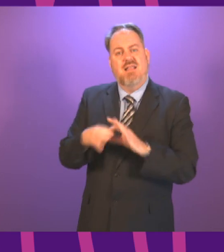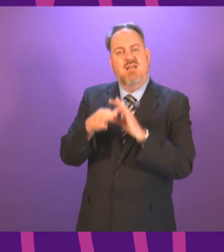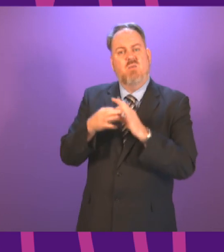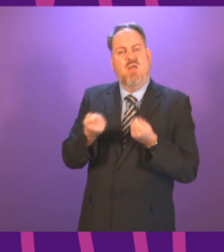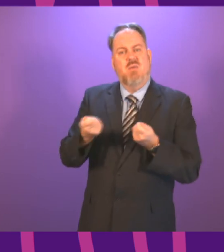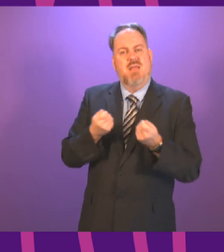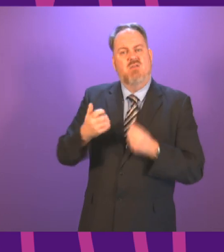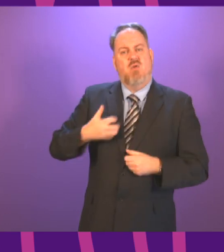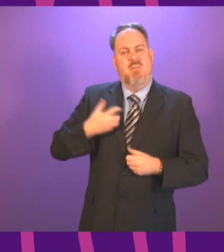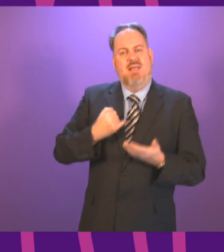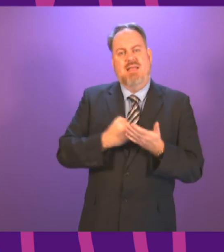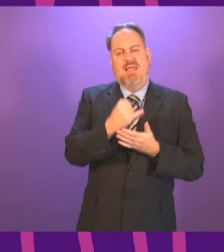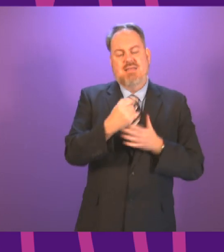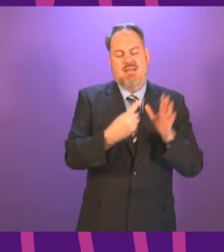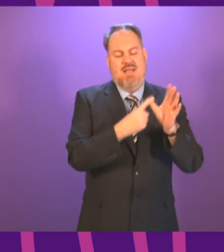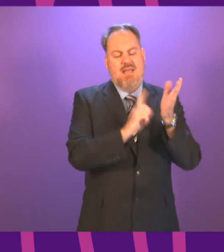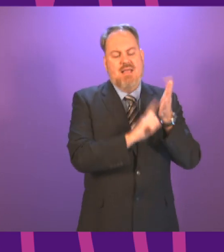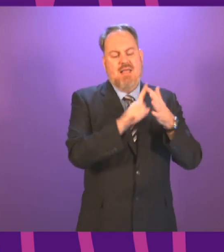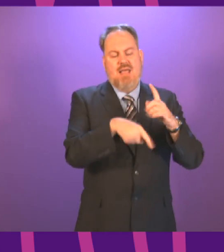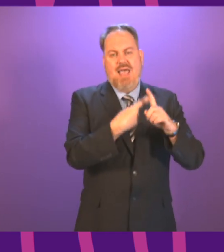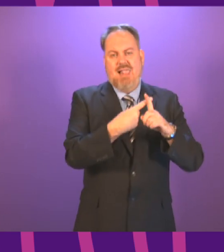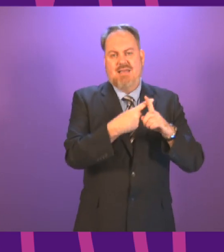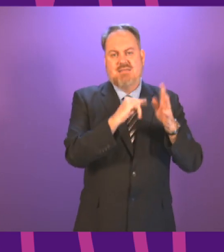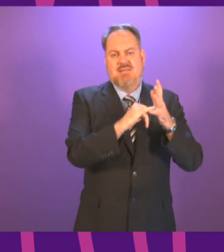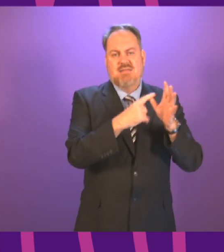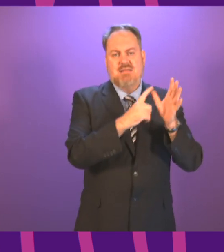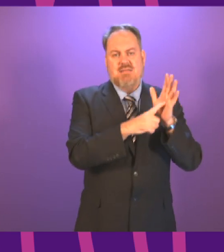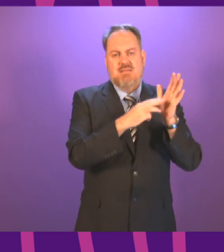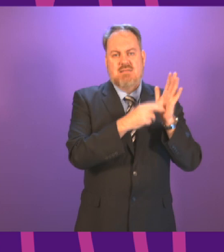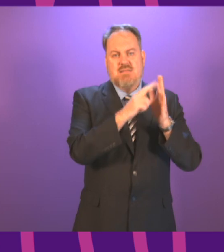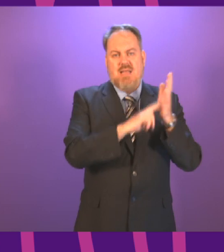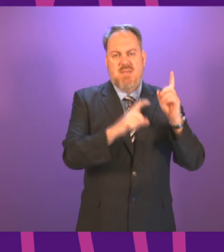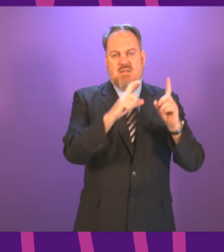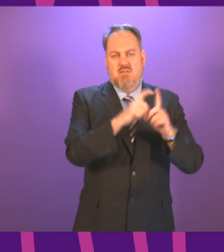review of its handling of complaints against Alex Salmond. Will the First Minister please